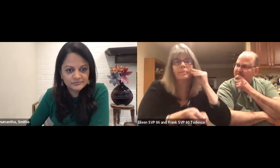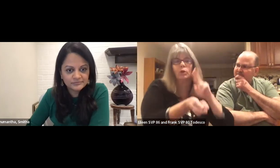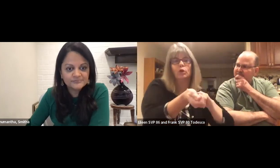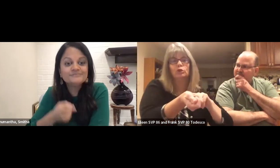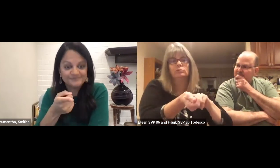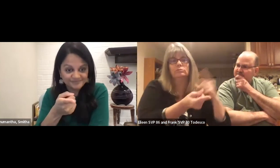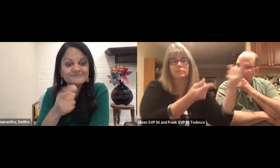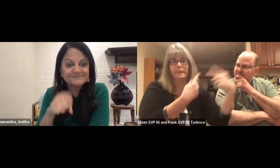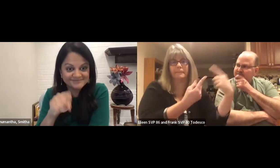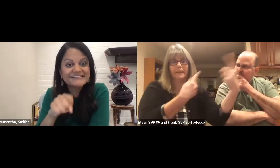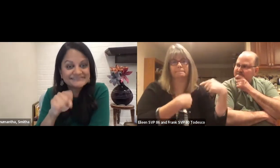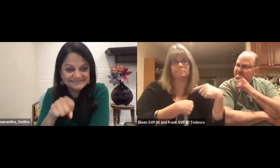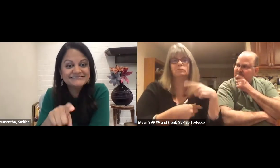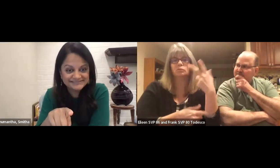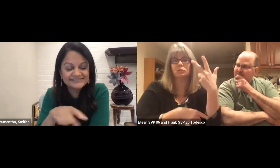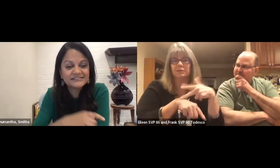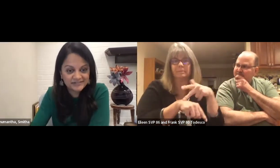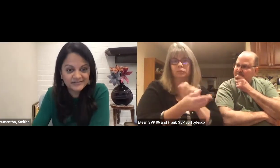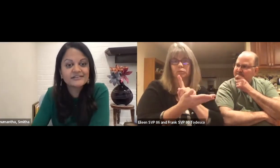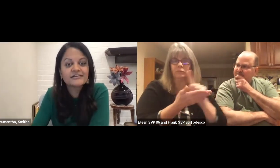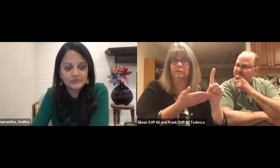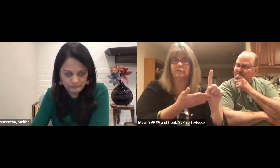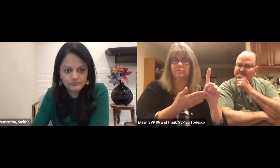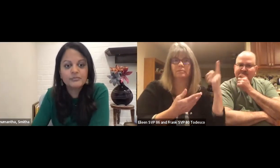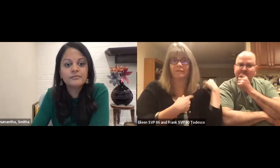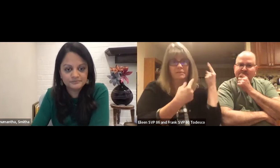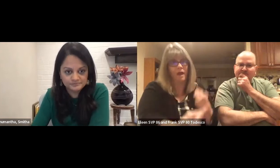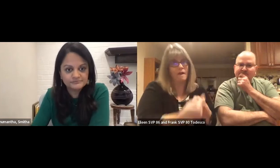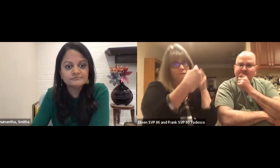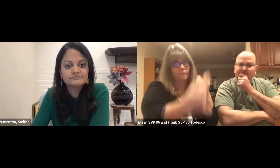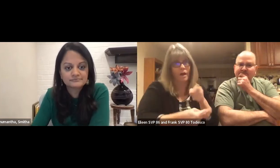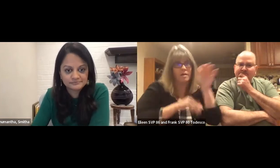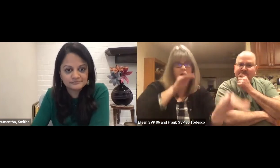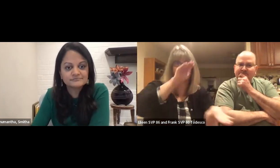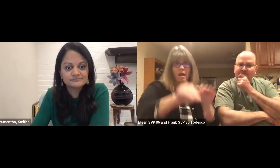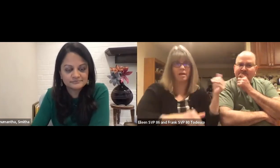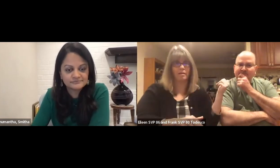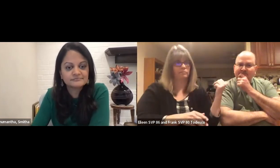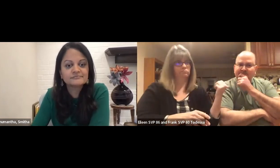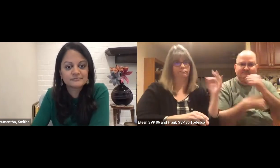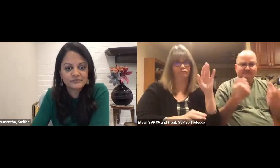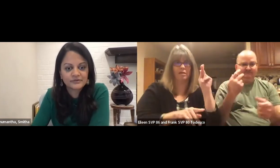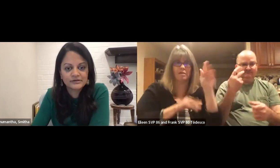We did have an individual from the nursing home who comes 3 times a week to take care of her.